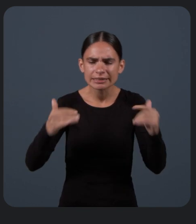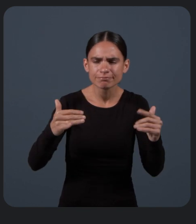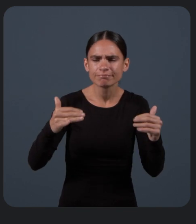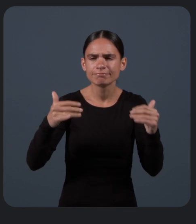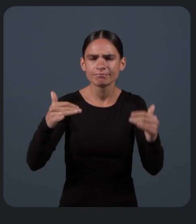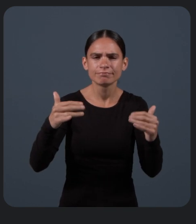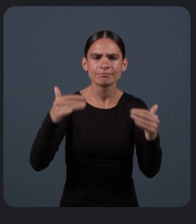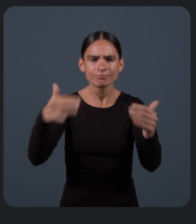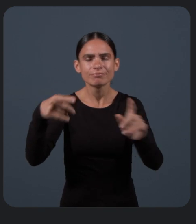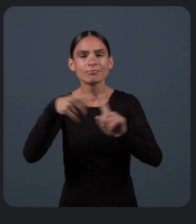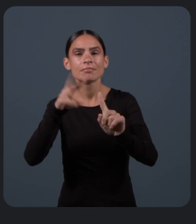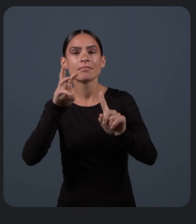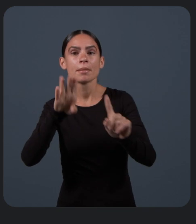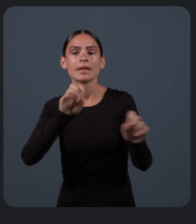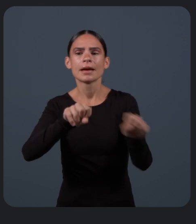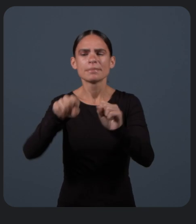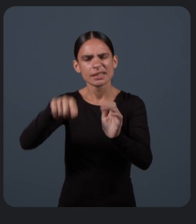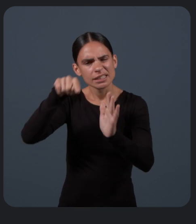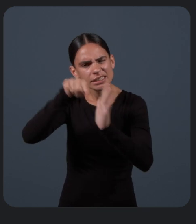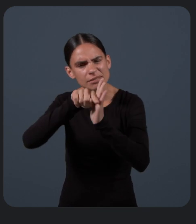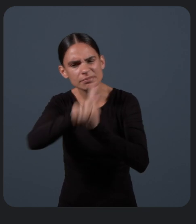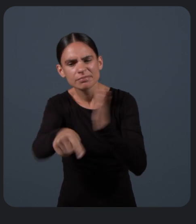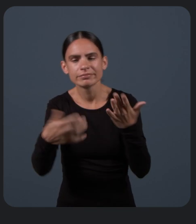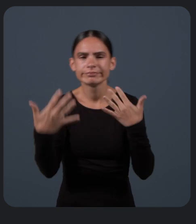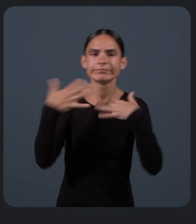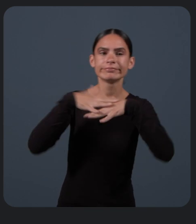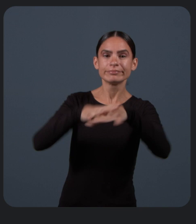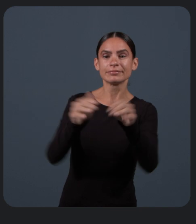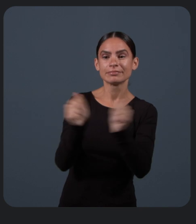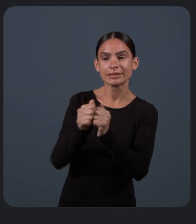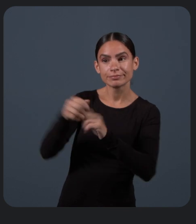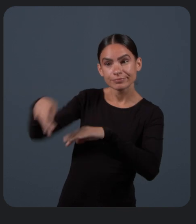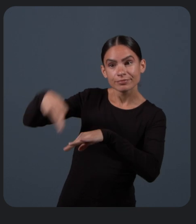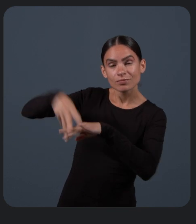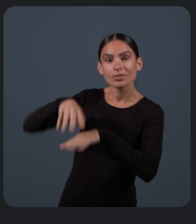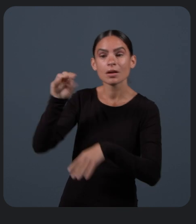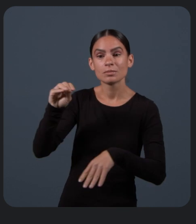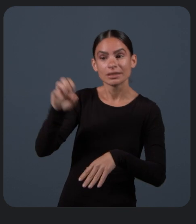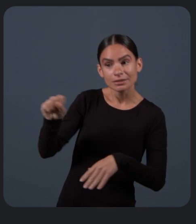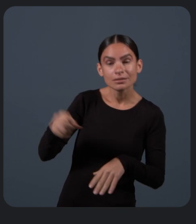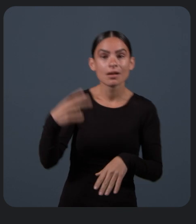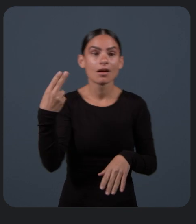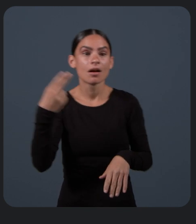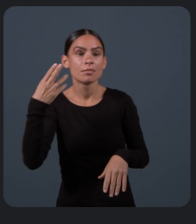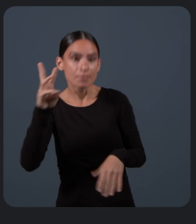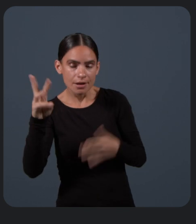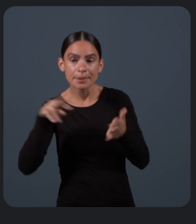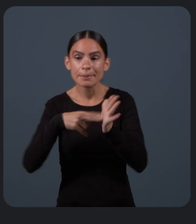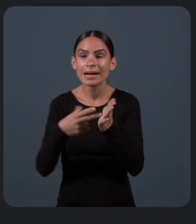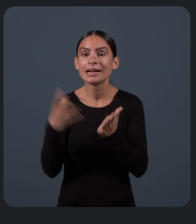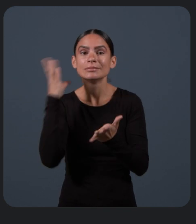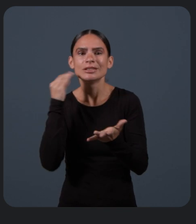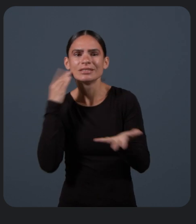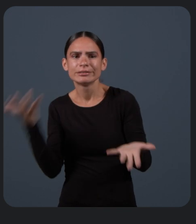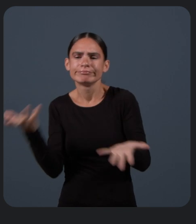integrating it further with operating systems and hardware, enabling more experiences to benefit from the web's instant